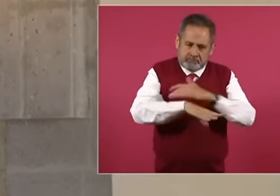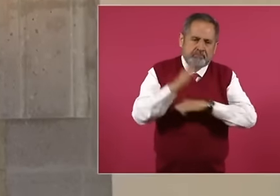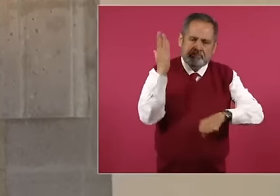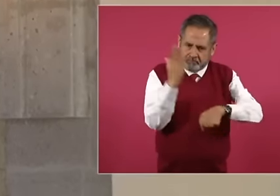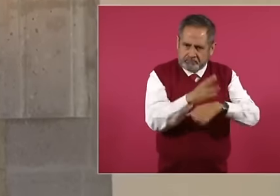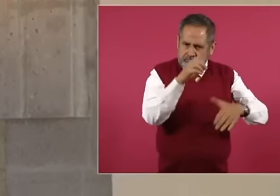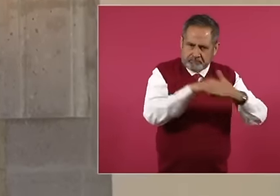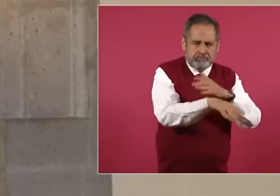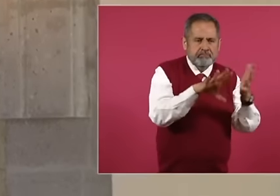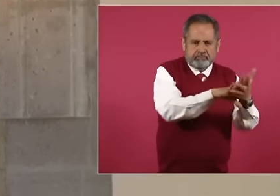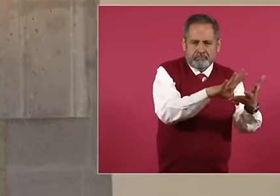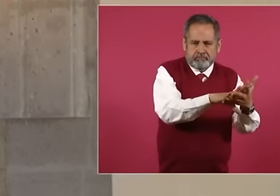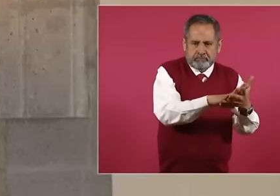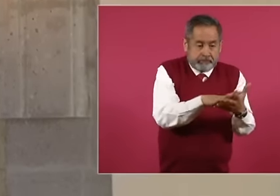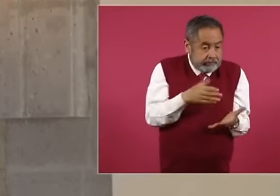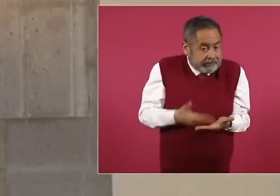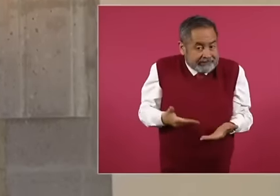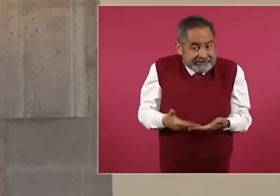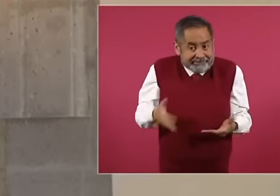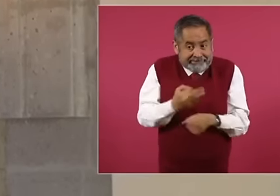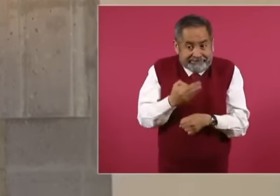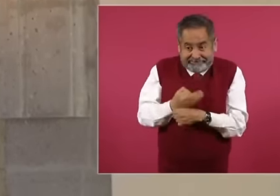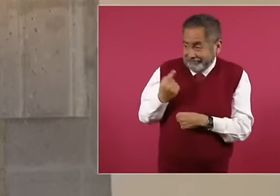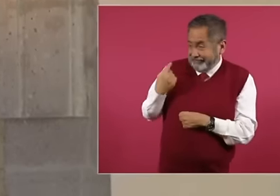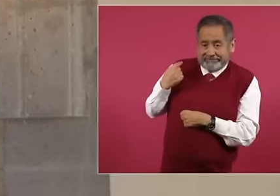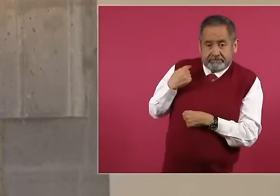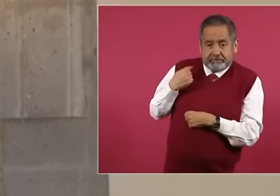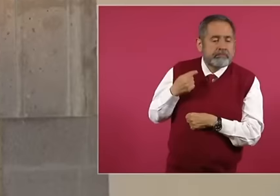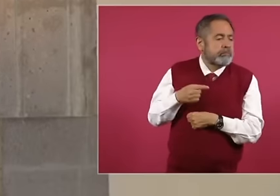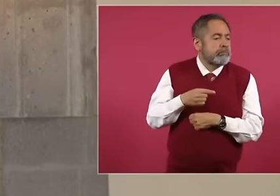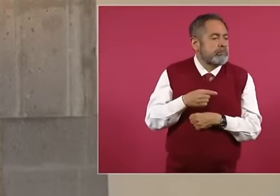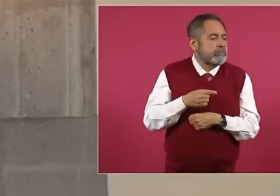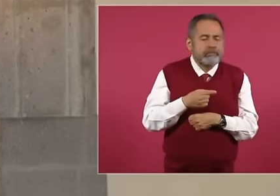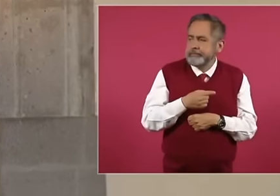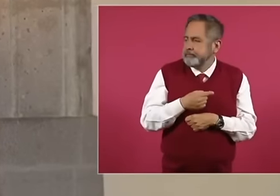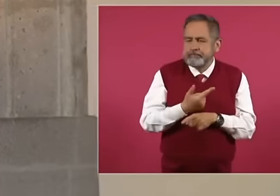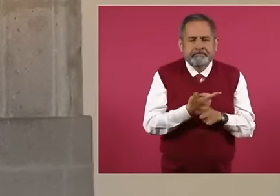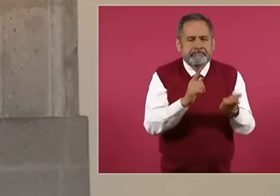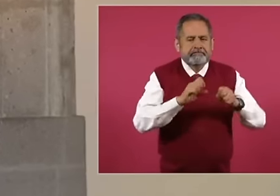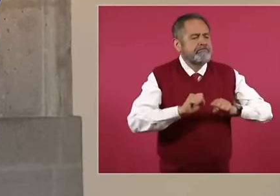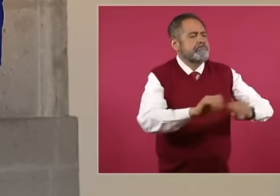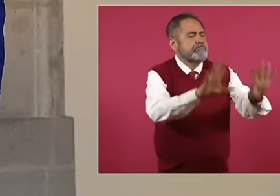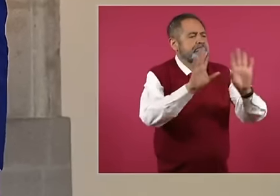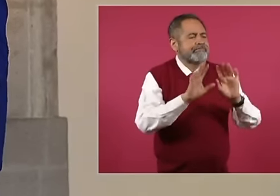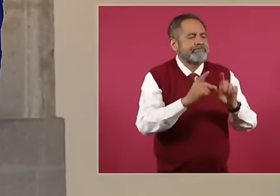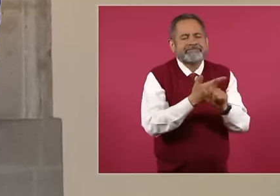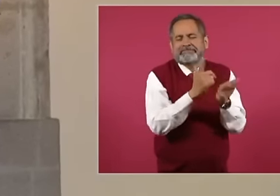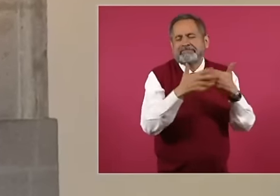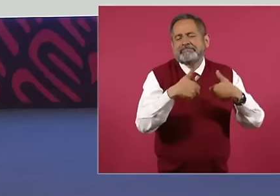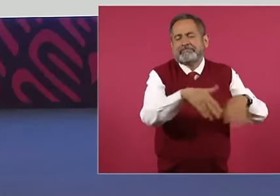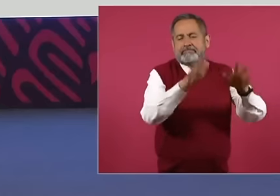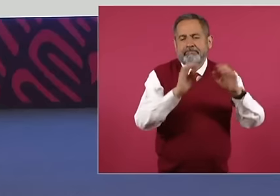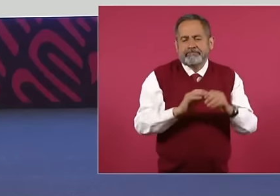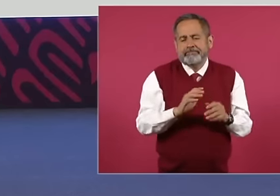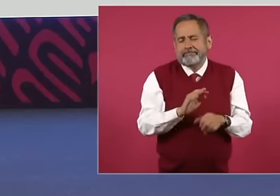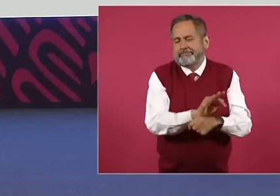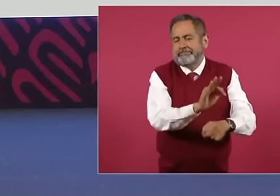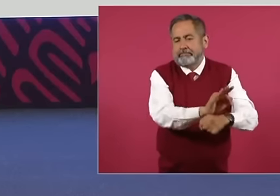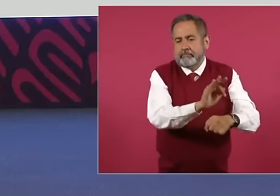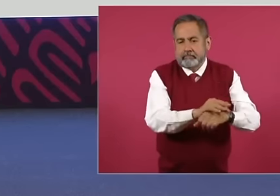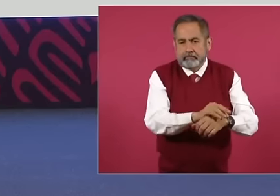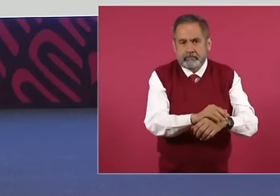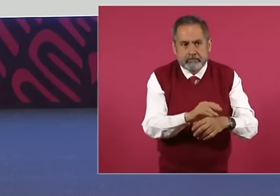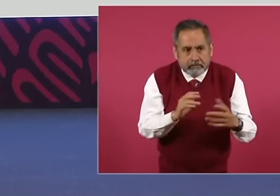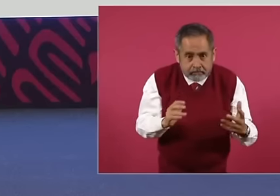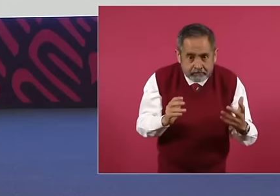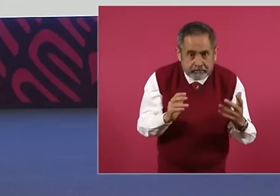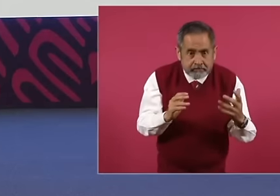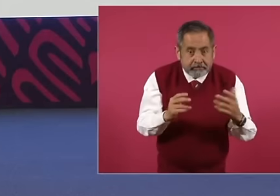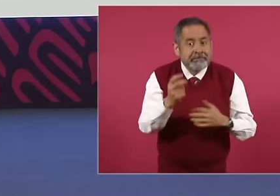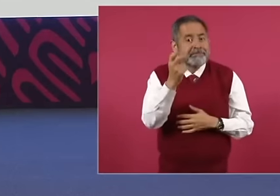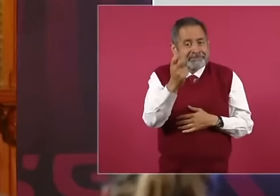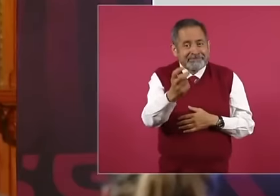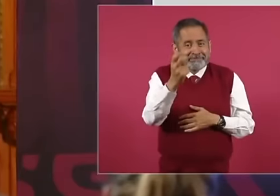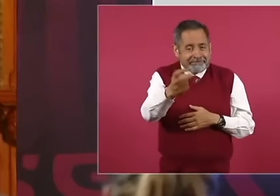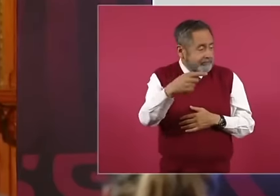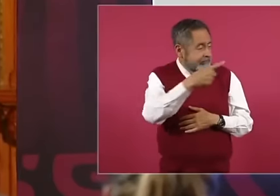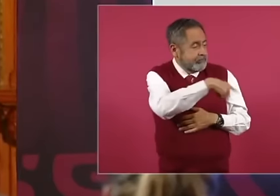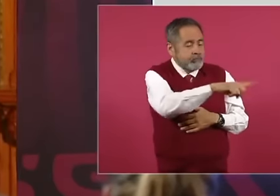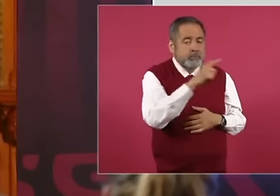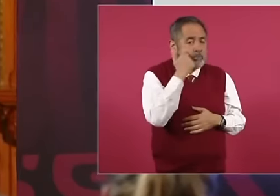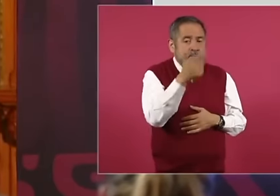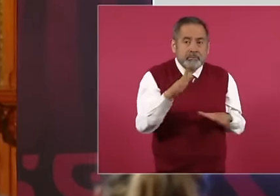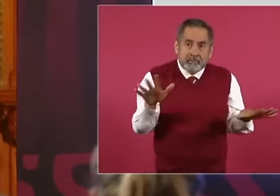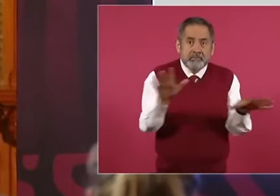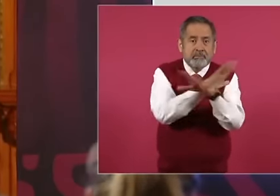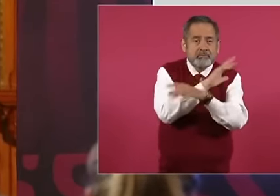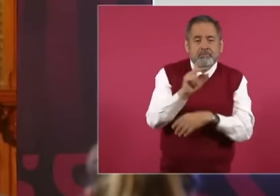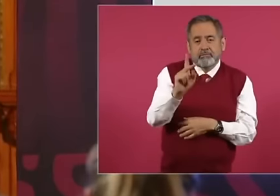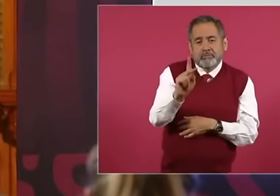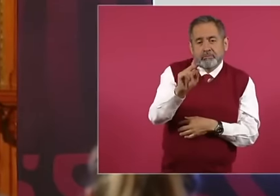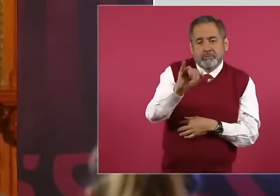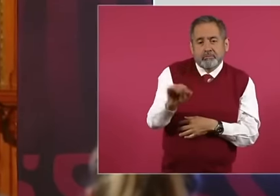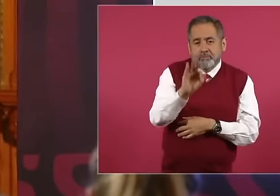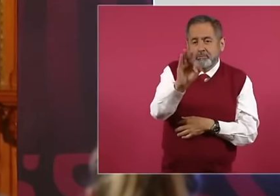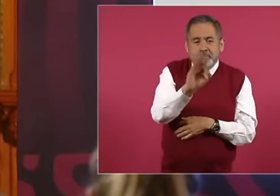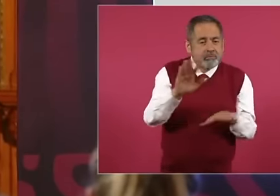they release him, so that's why they don't want the judiciary to be reformed, but that's a